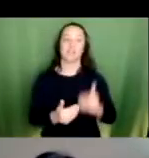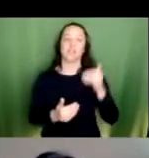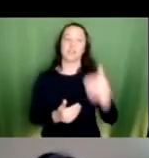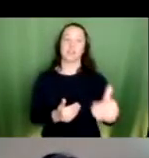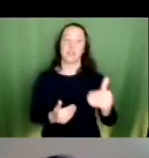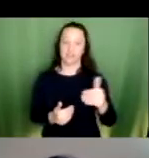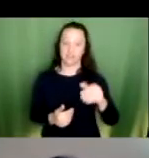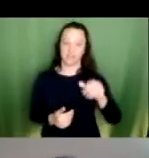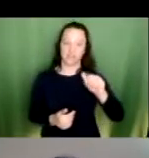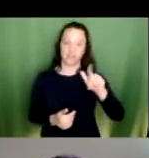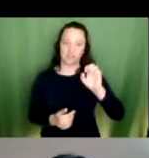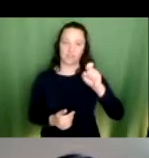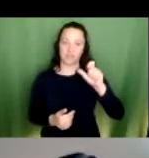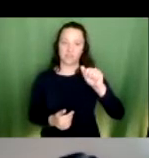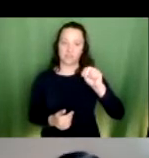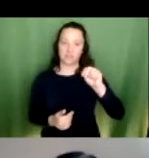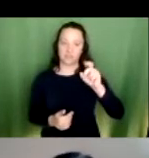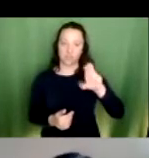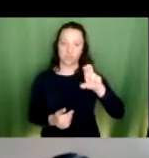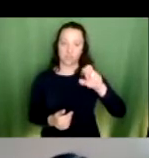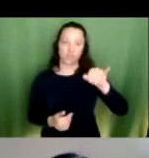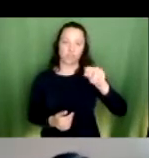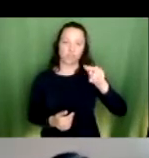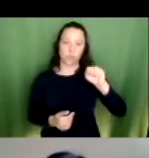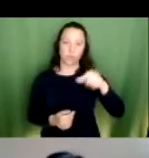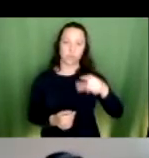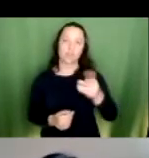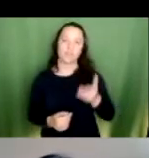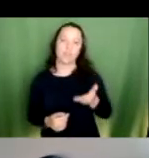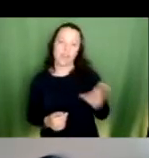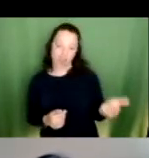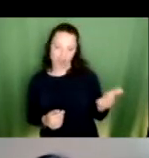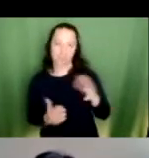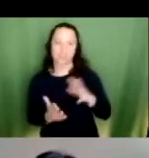Alexander Jones was hired at the end of 2020 as the Learning Accessibility Specialist,